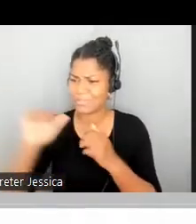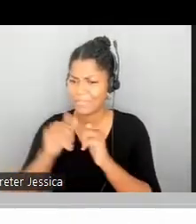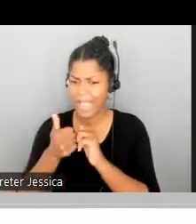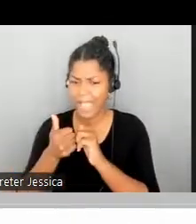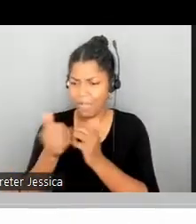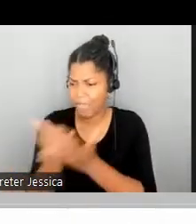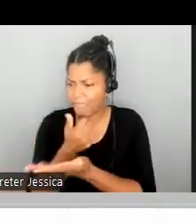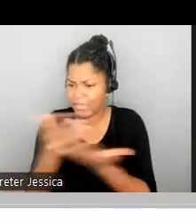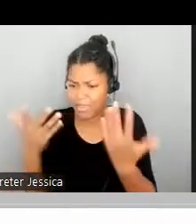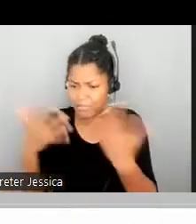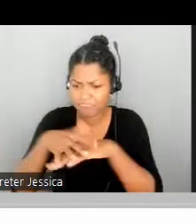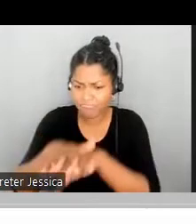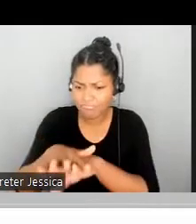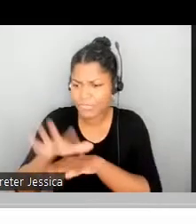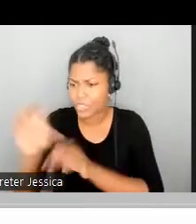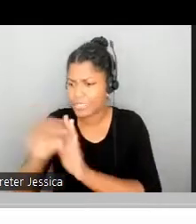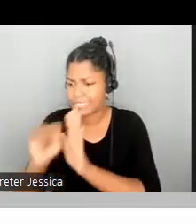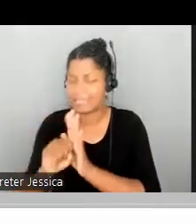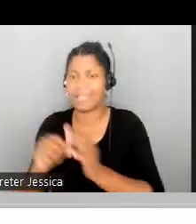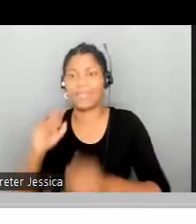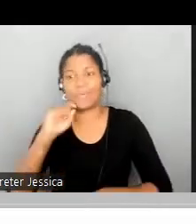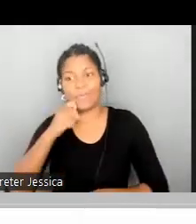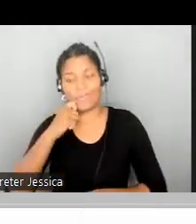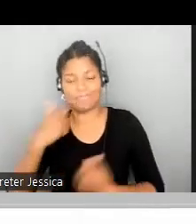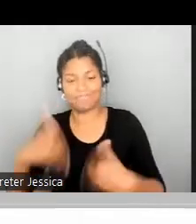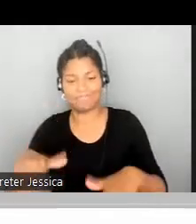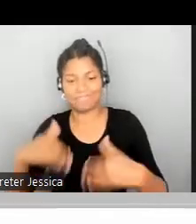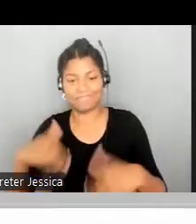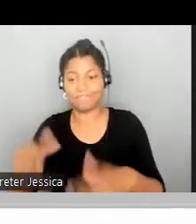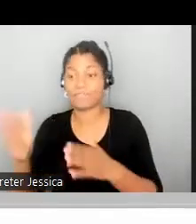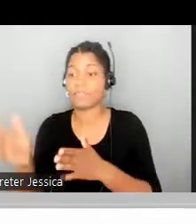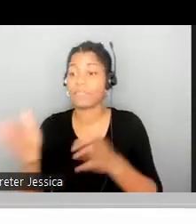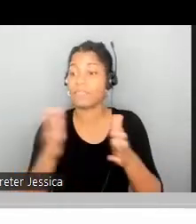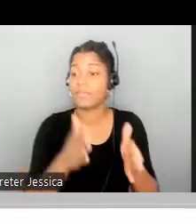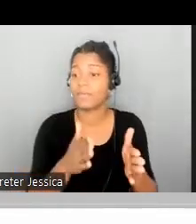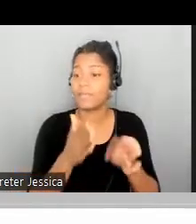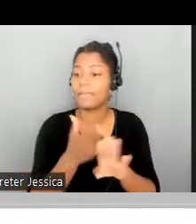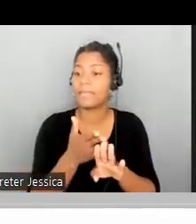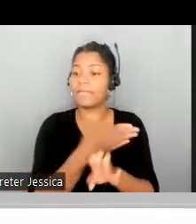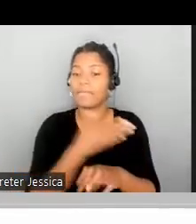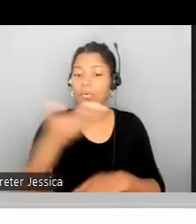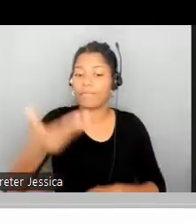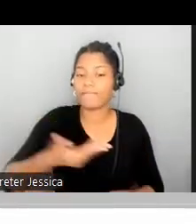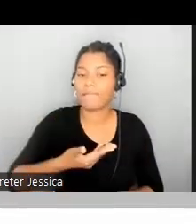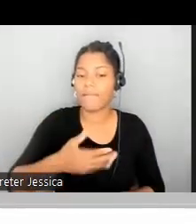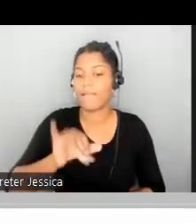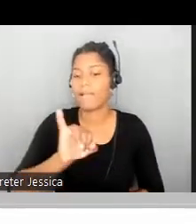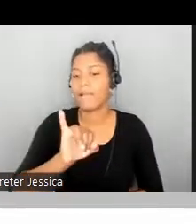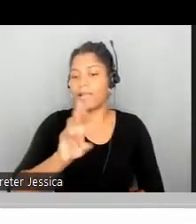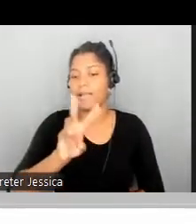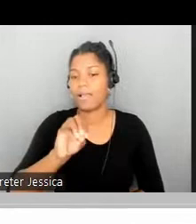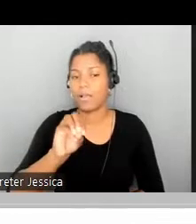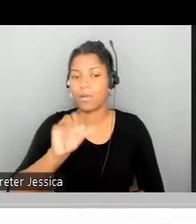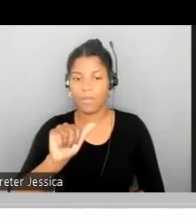in your state. Before we introduce the Iowa panelist, we would like to hear from all of you.